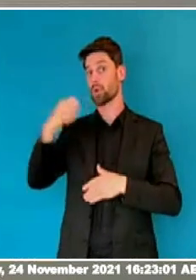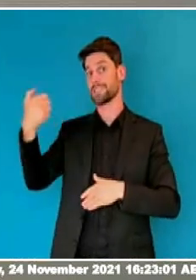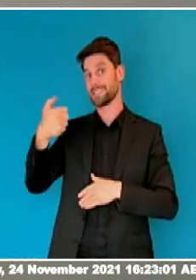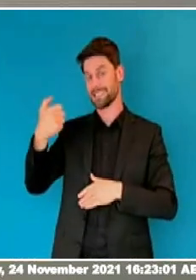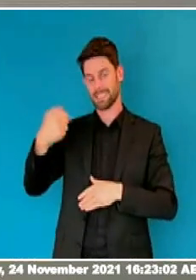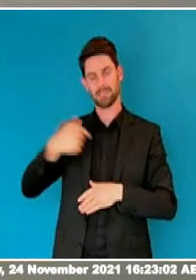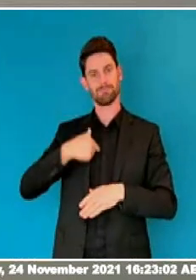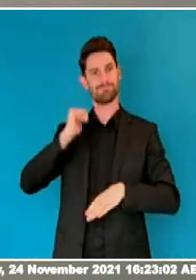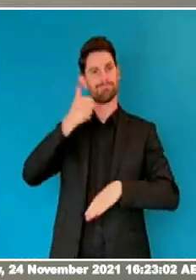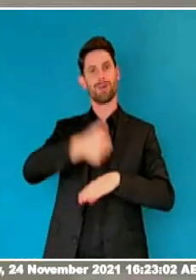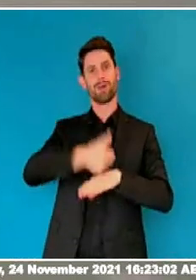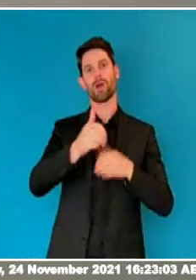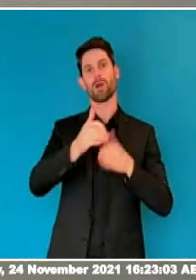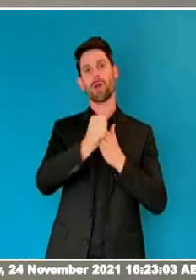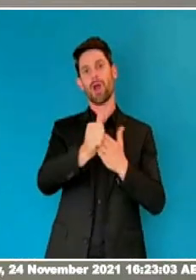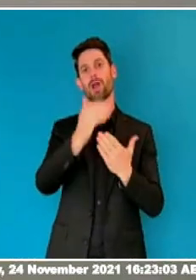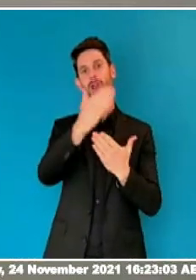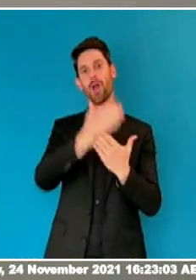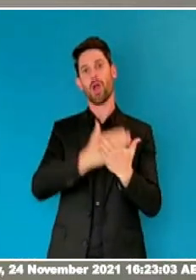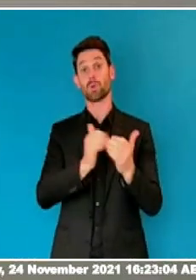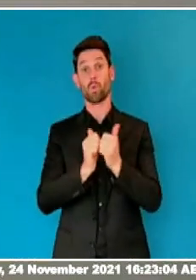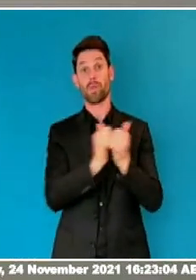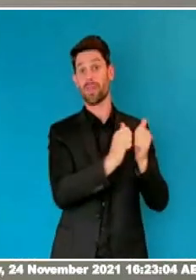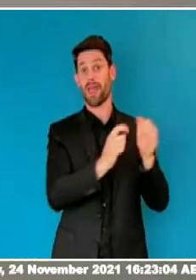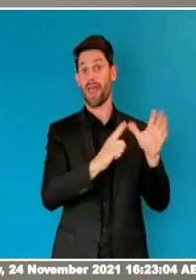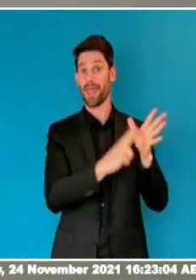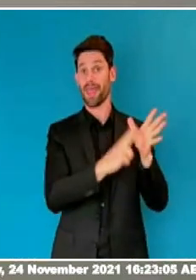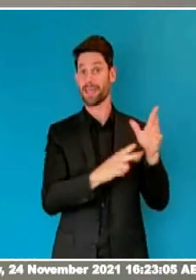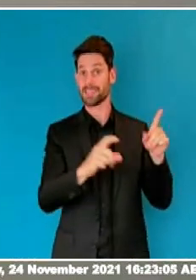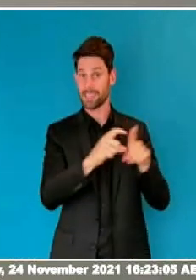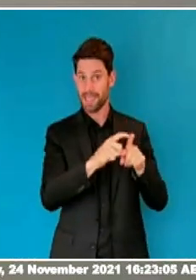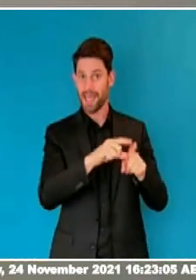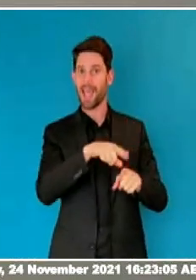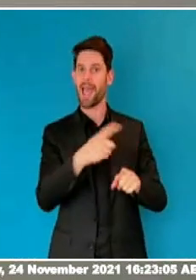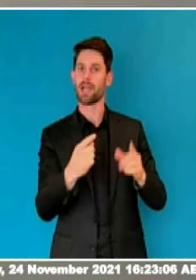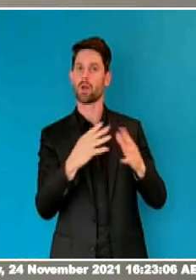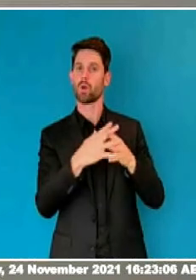conjunction with the Australian Network on Disability and Westpac for Designing with